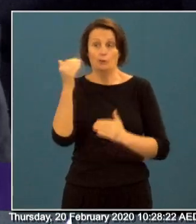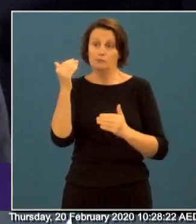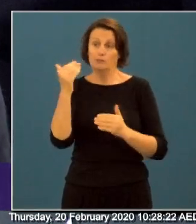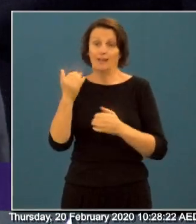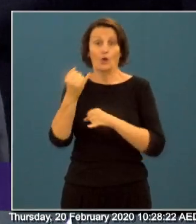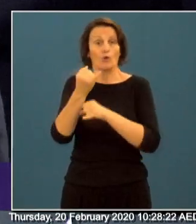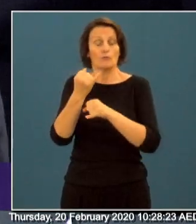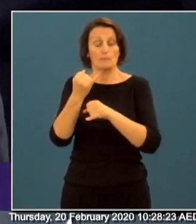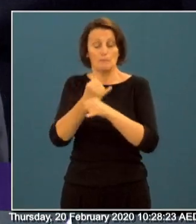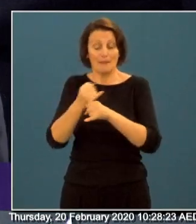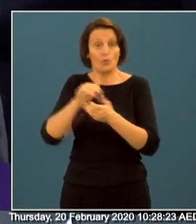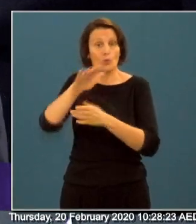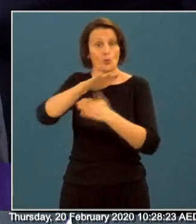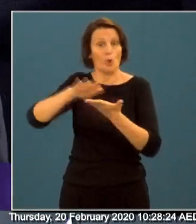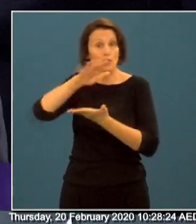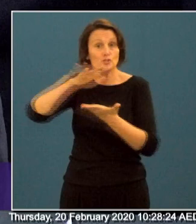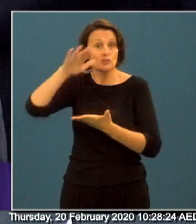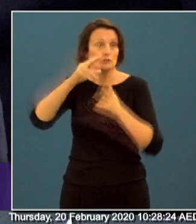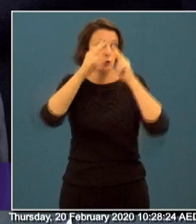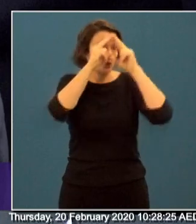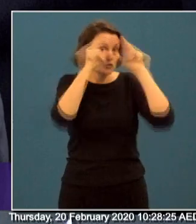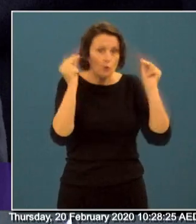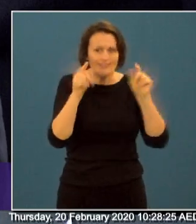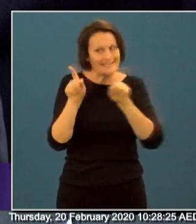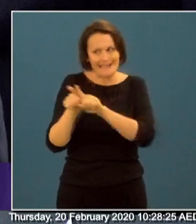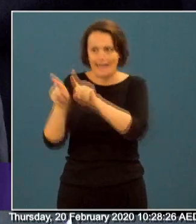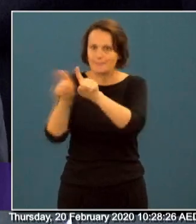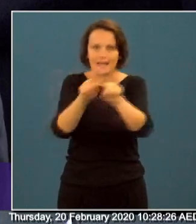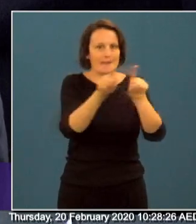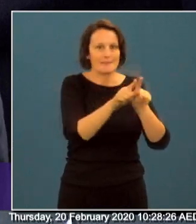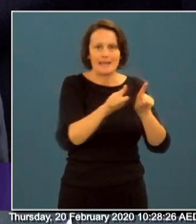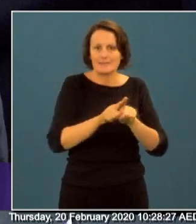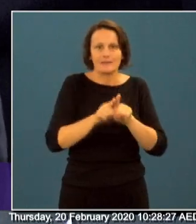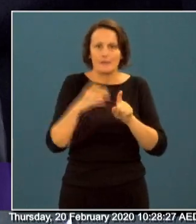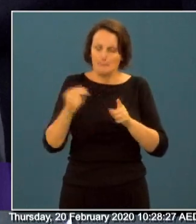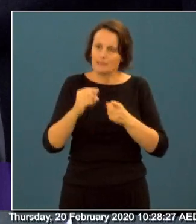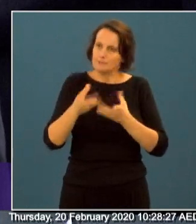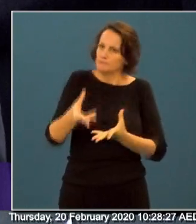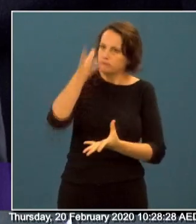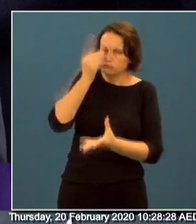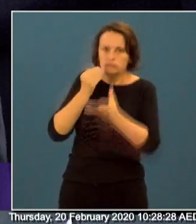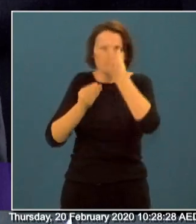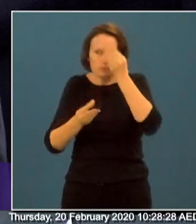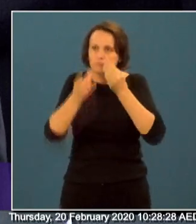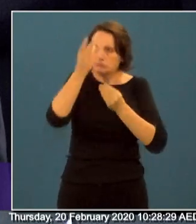And in nursing, there is much the same. A professional accreditation and continuing accreditation